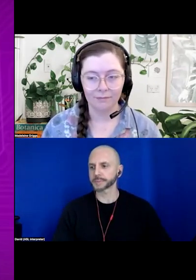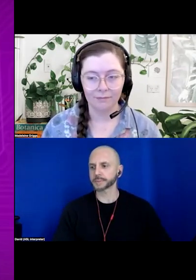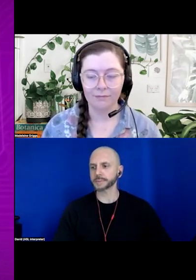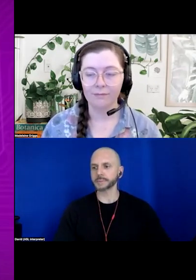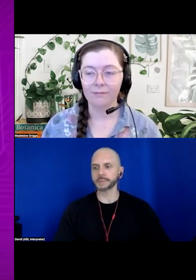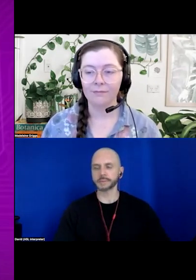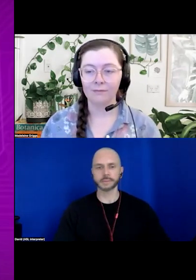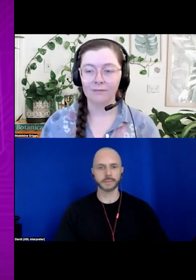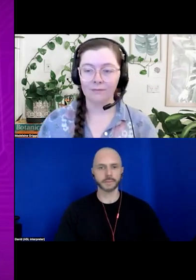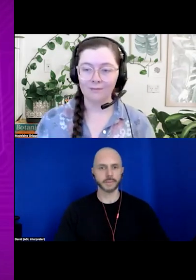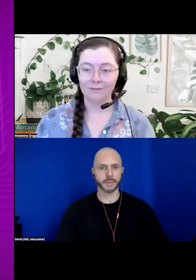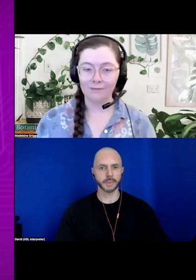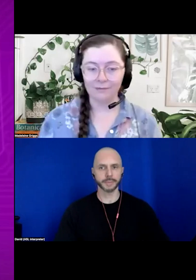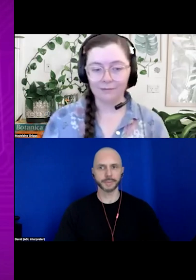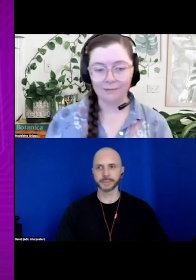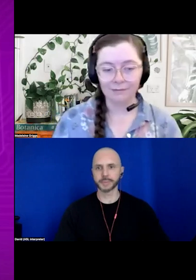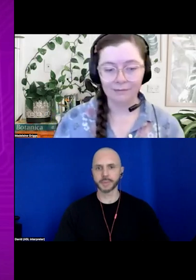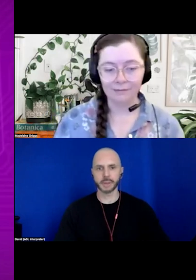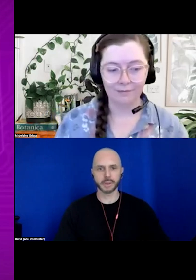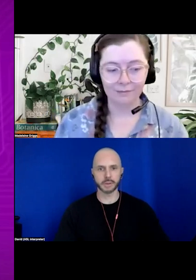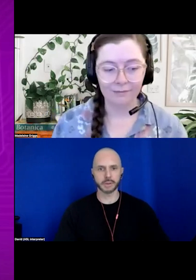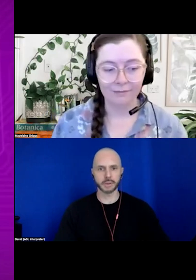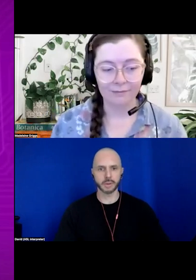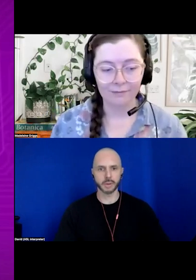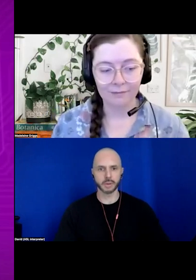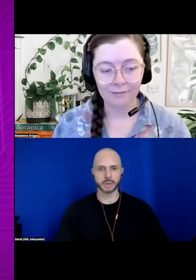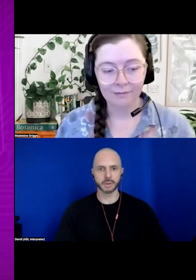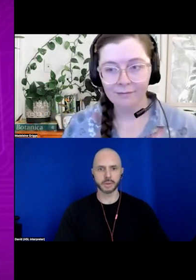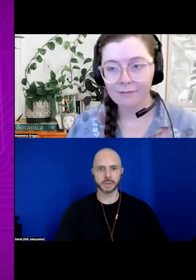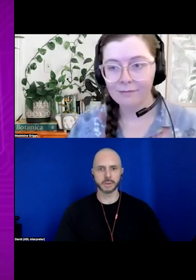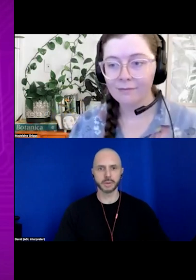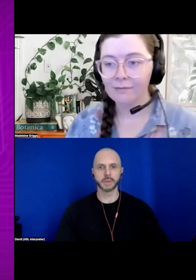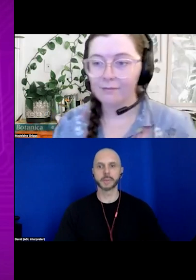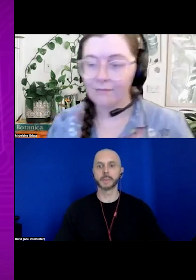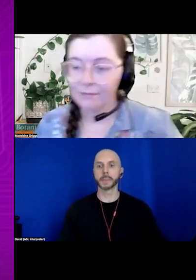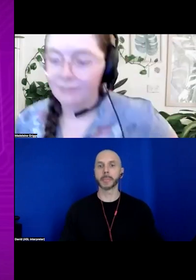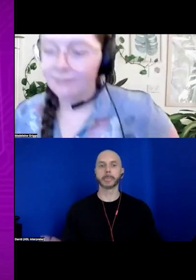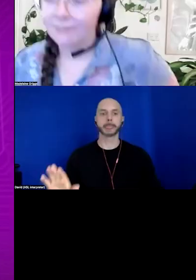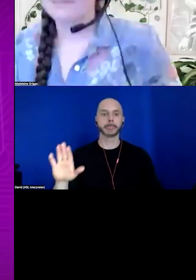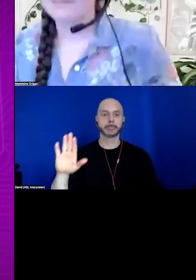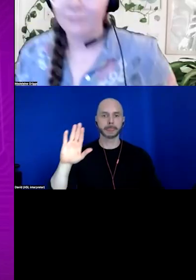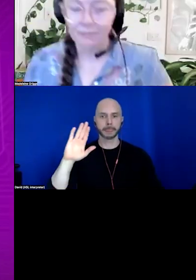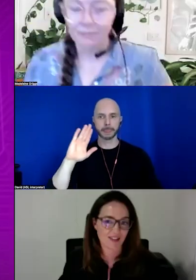Dione Mentis: Hi, everyone. Thank you. It's an honour to join you in this online gathering this